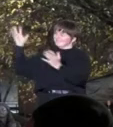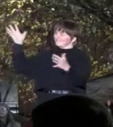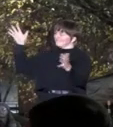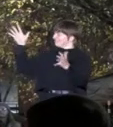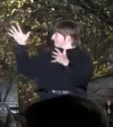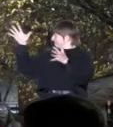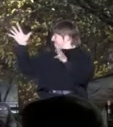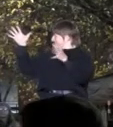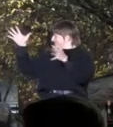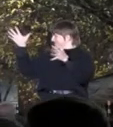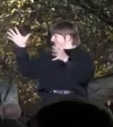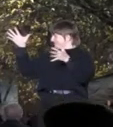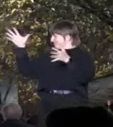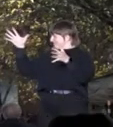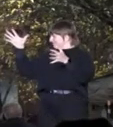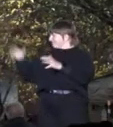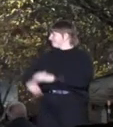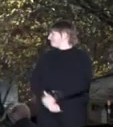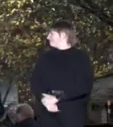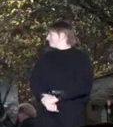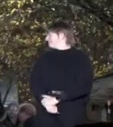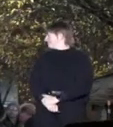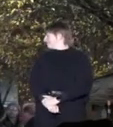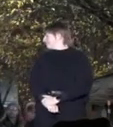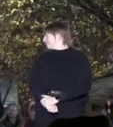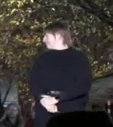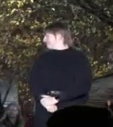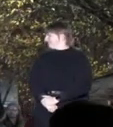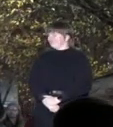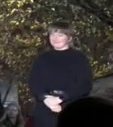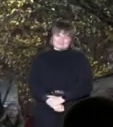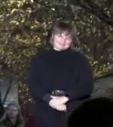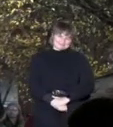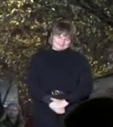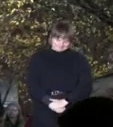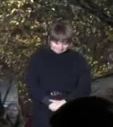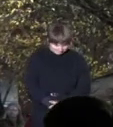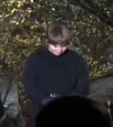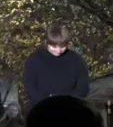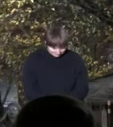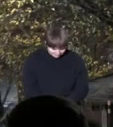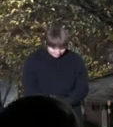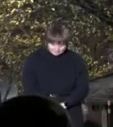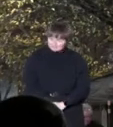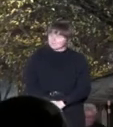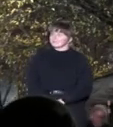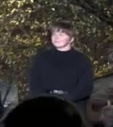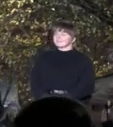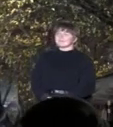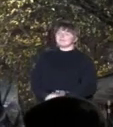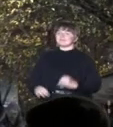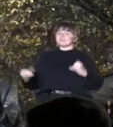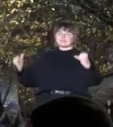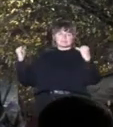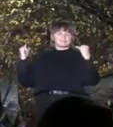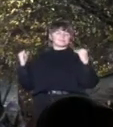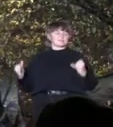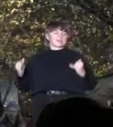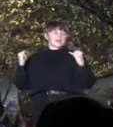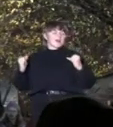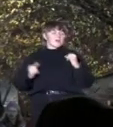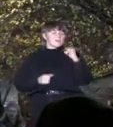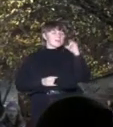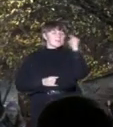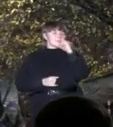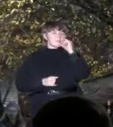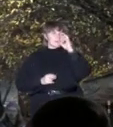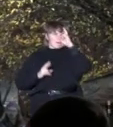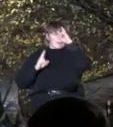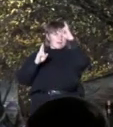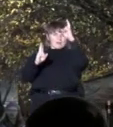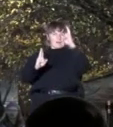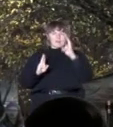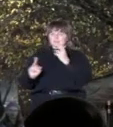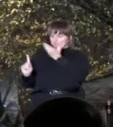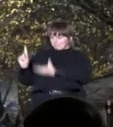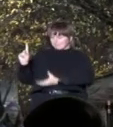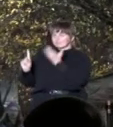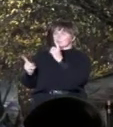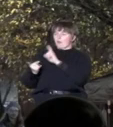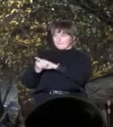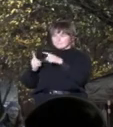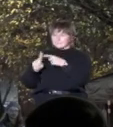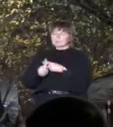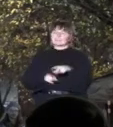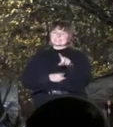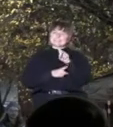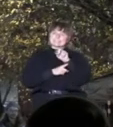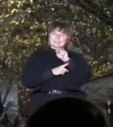APPLAUSE AS. NOW. AT THIS TIME